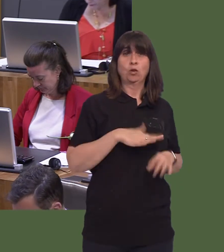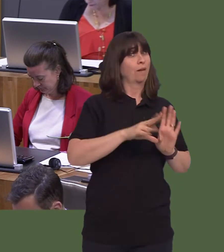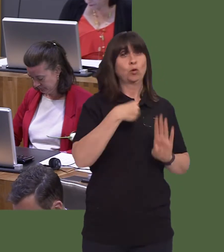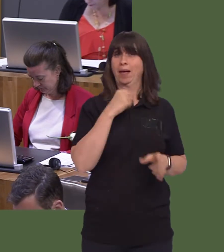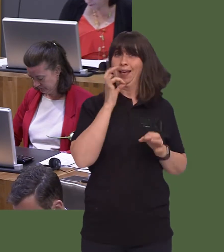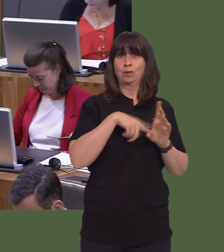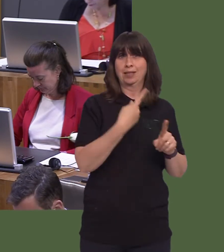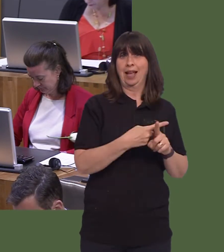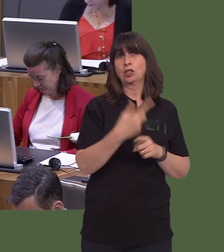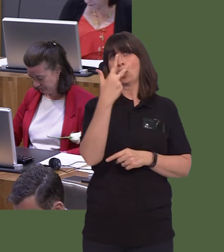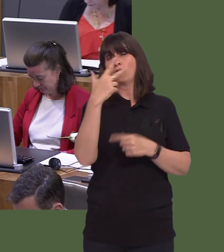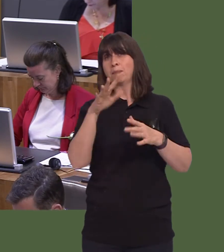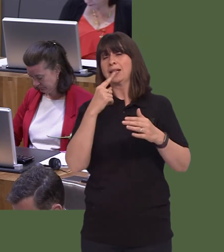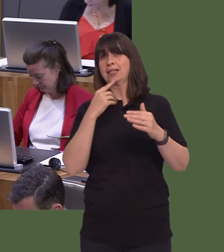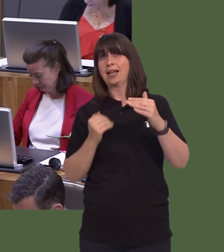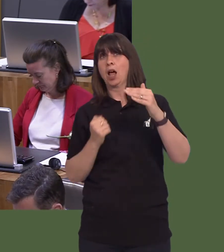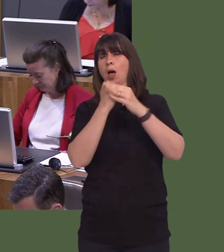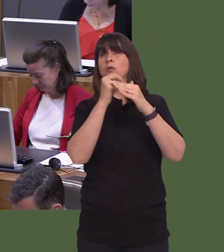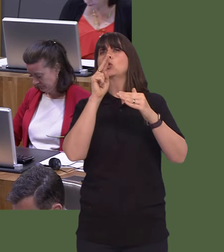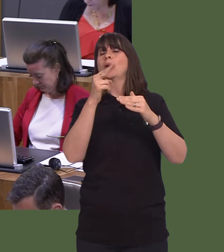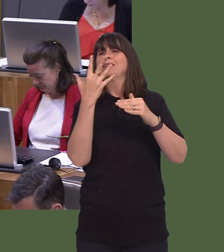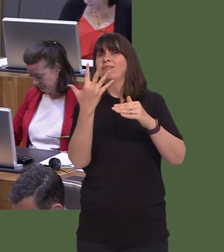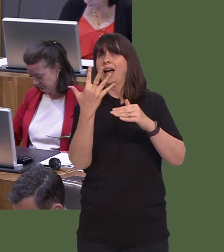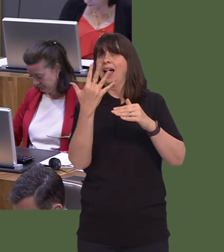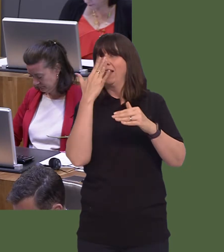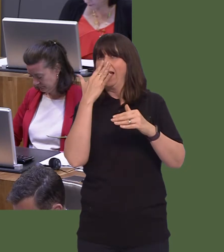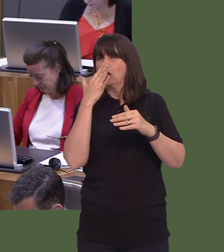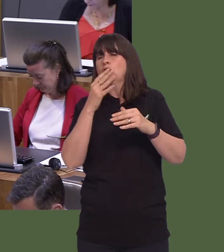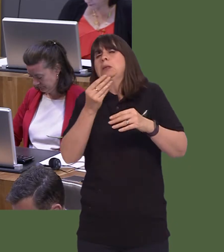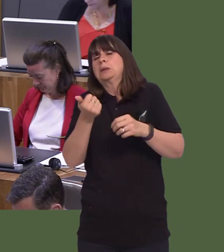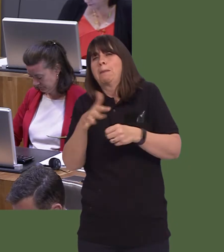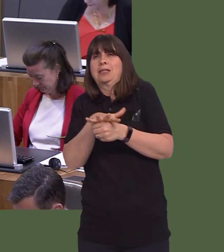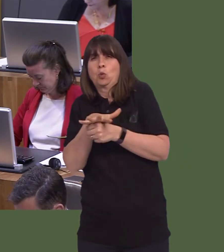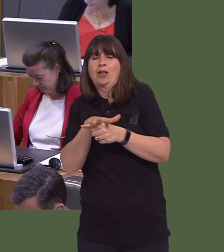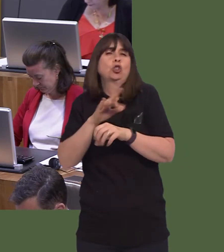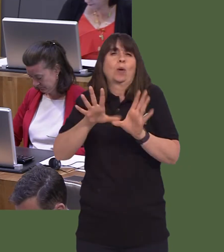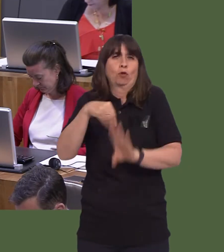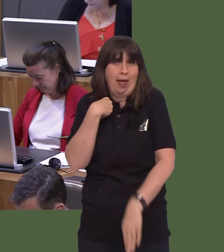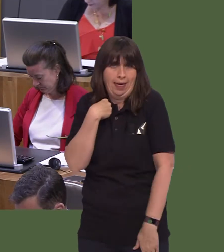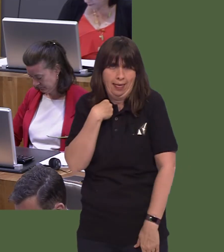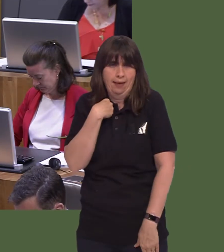exempted up to the age of 25 in certain cases. Now, I understand that a further 10 local authorities have plans to move ahead with